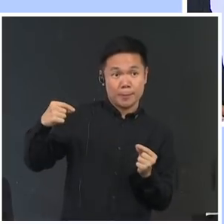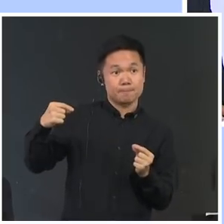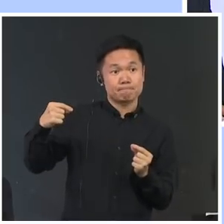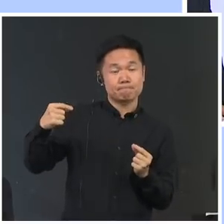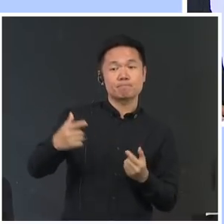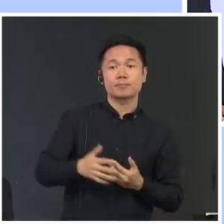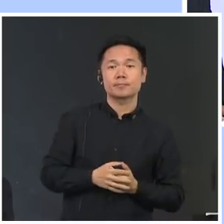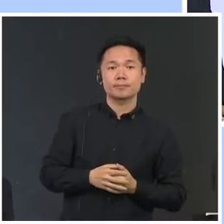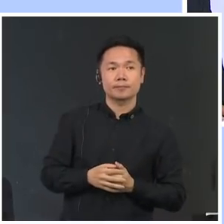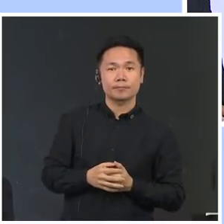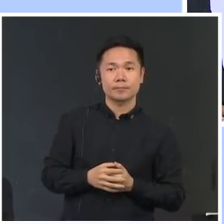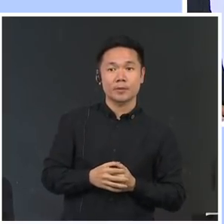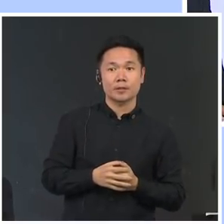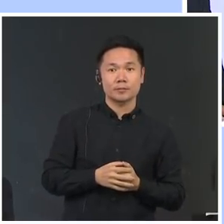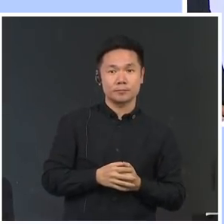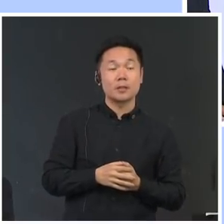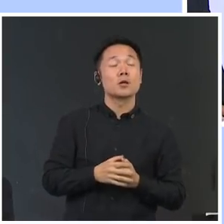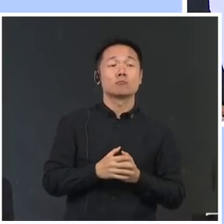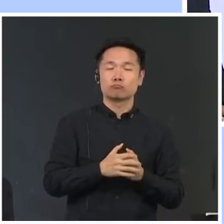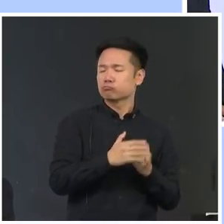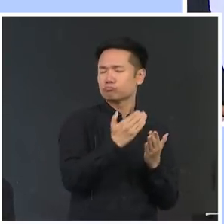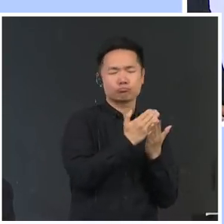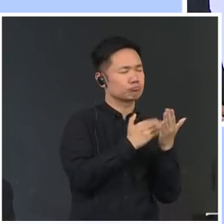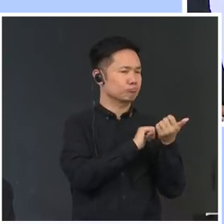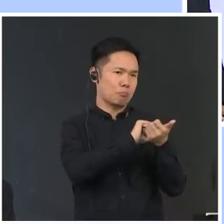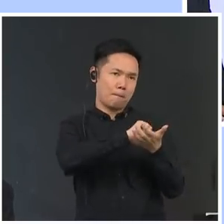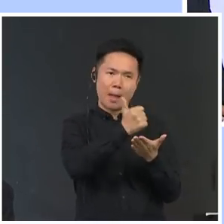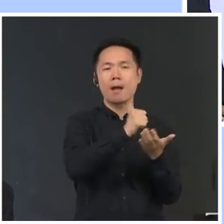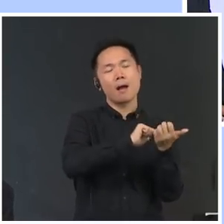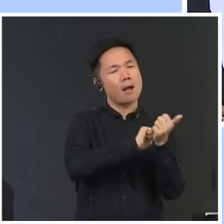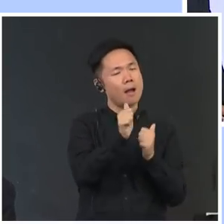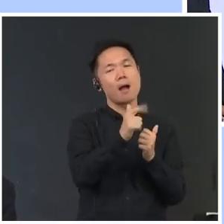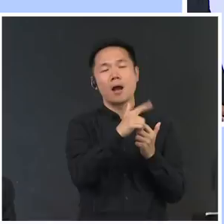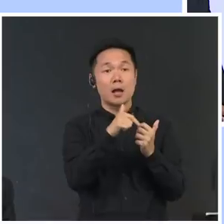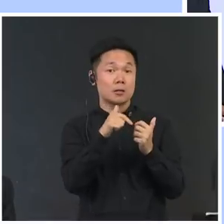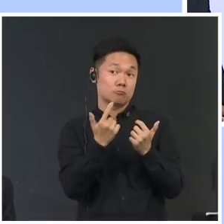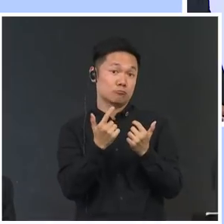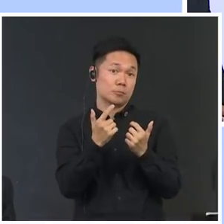And sign language is now on equal terms as the oral language and, again